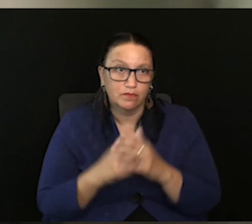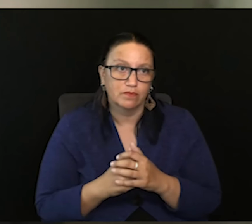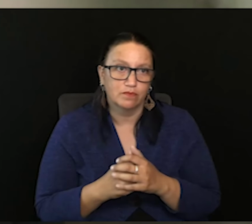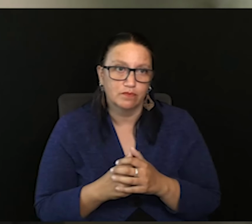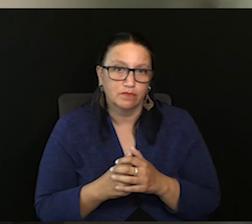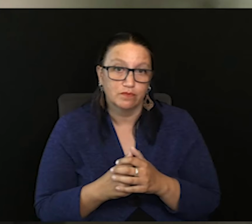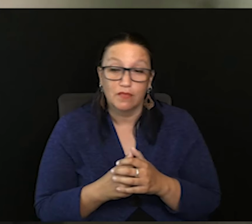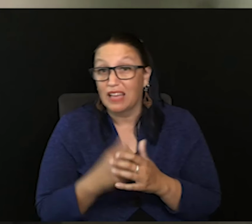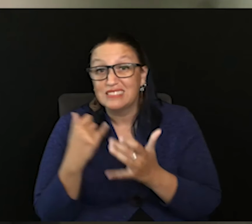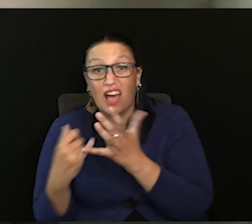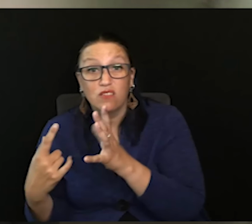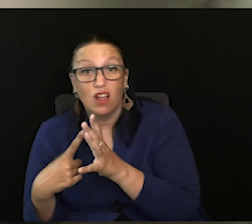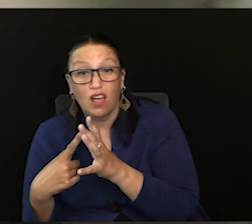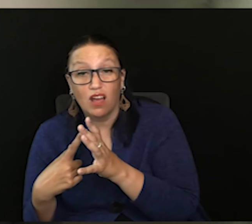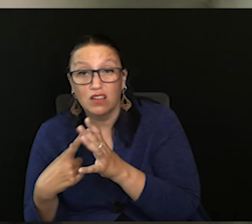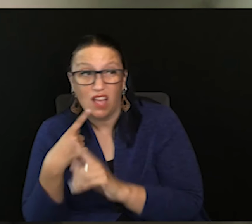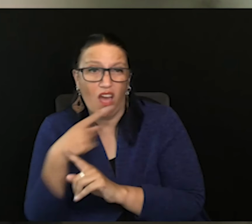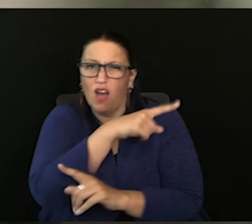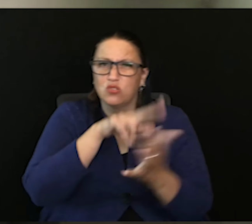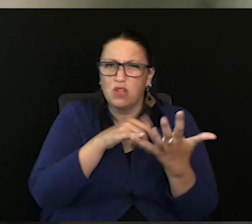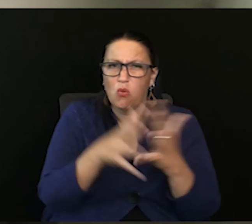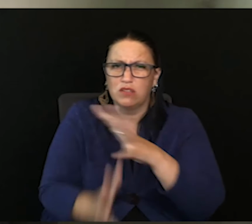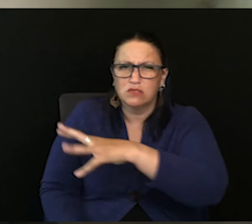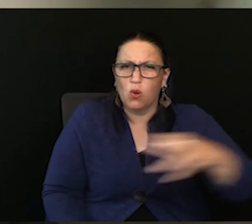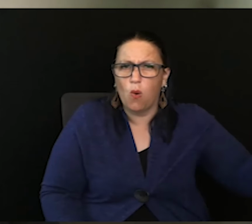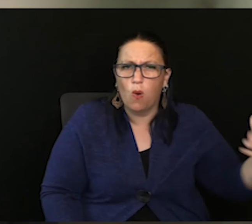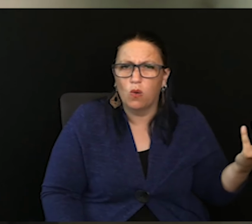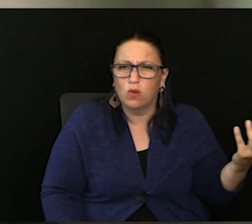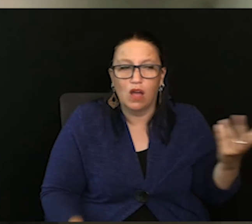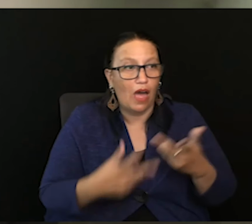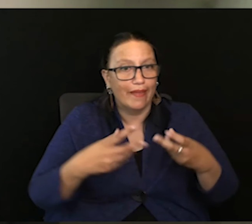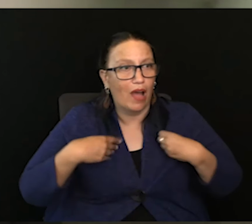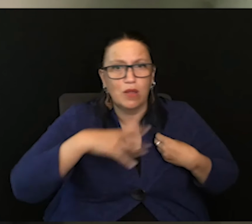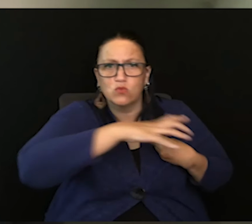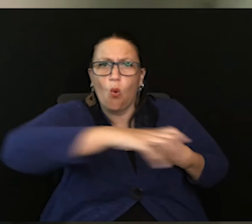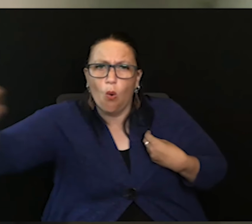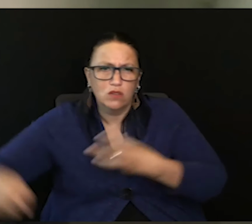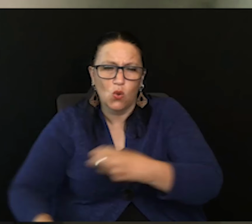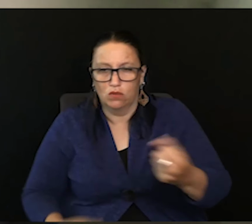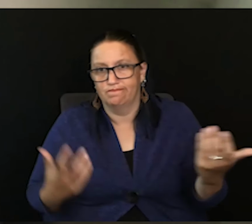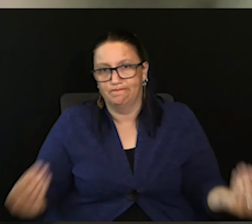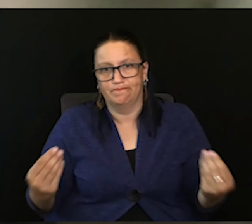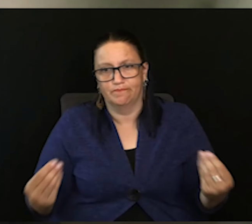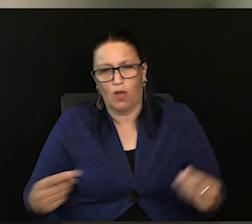between states where companies have made those statements and we followed that through.